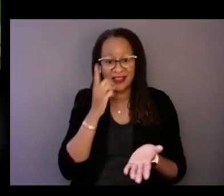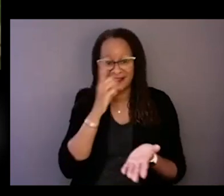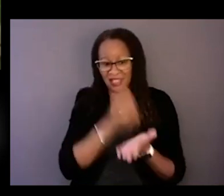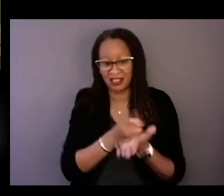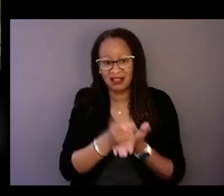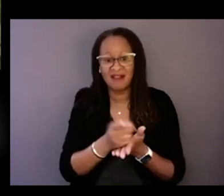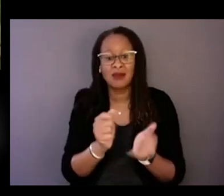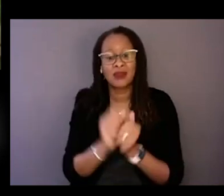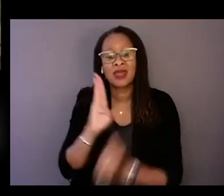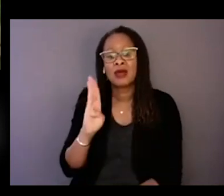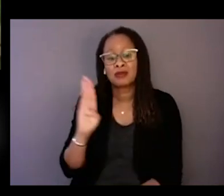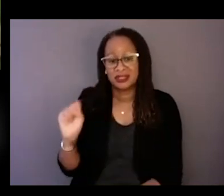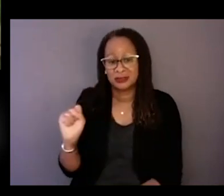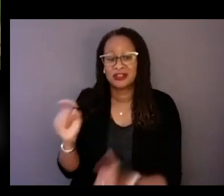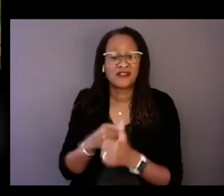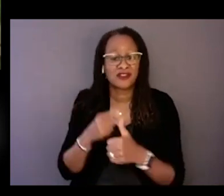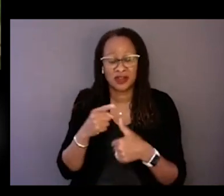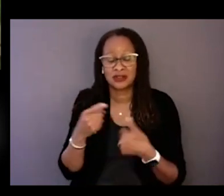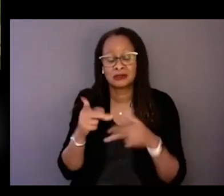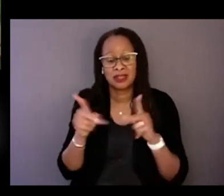She really felt like Britney had gotten totally